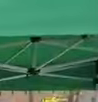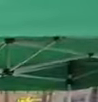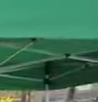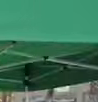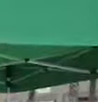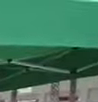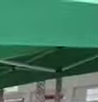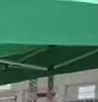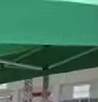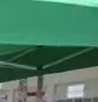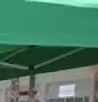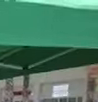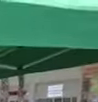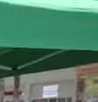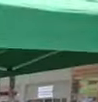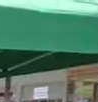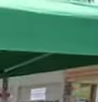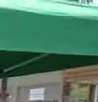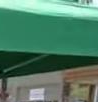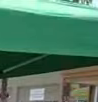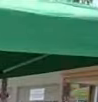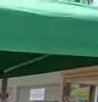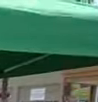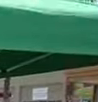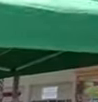Great. I know there's a misconception that it's painful and